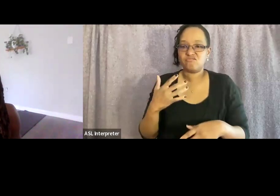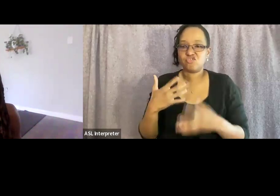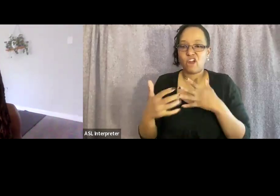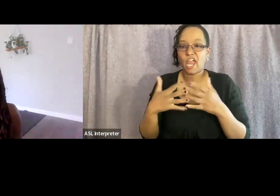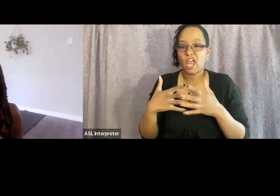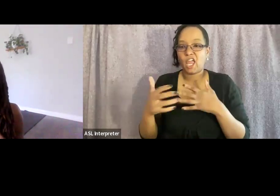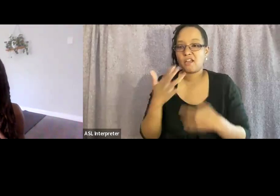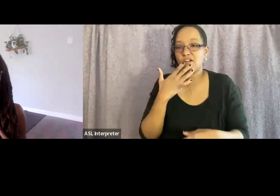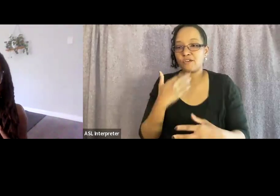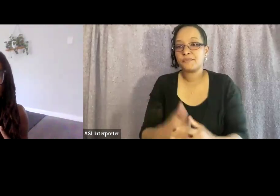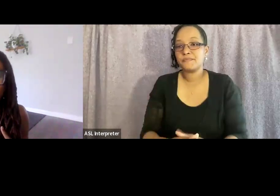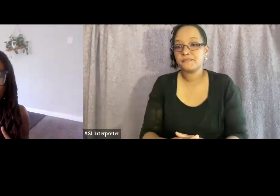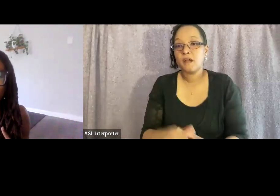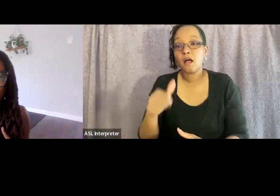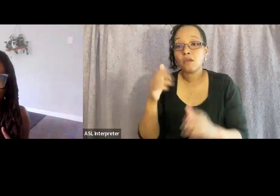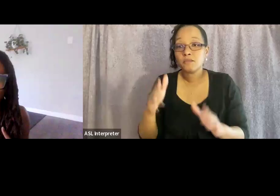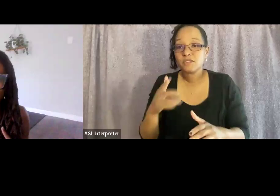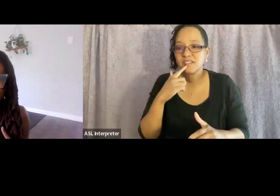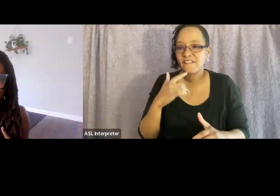I'm seeing tired.